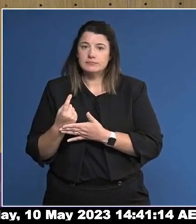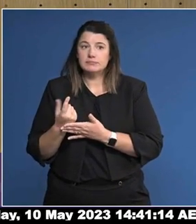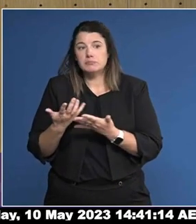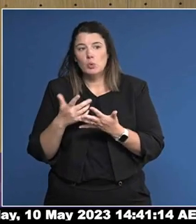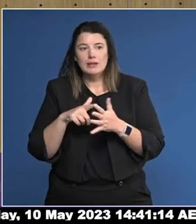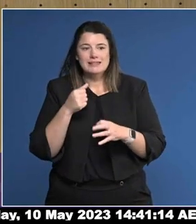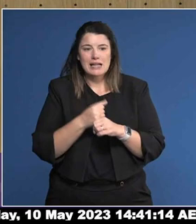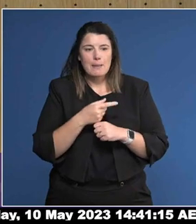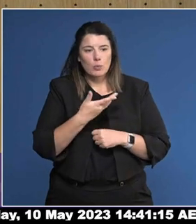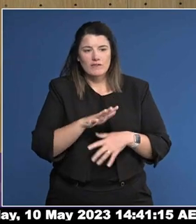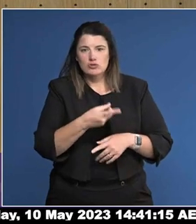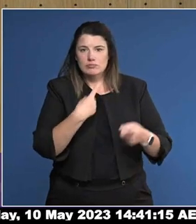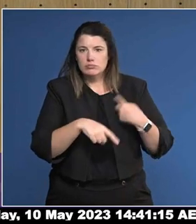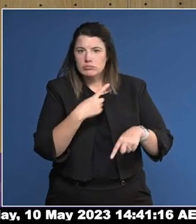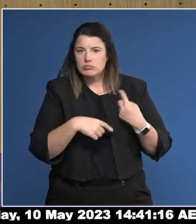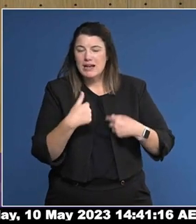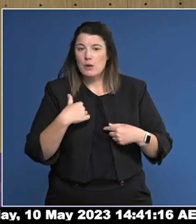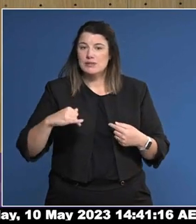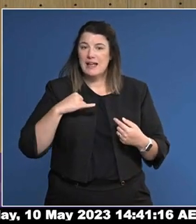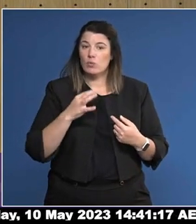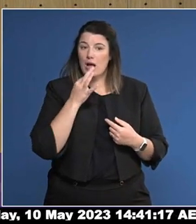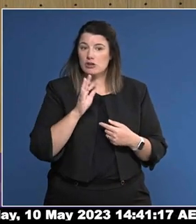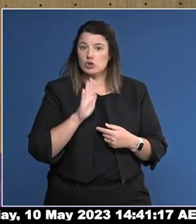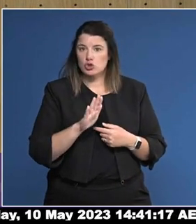described to me was our staff were asked to stop stalking people because they felt that